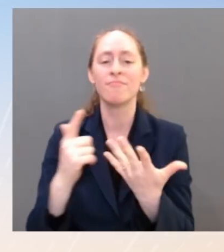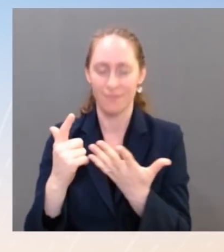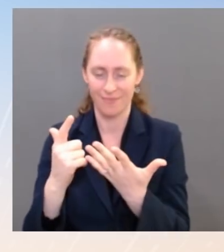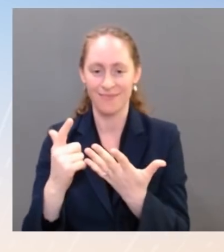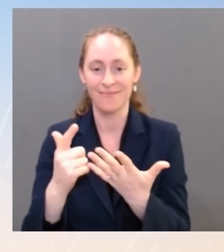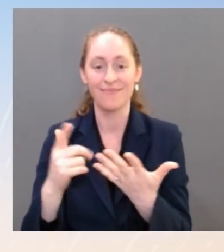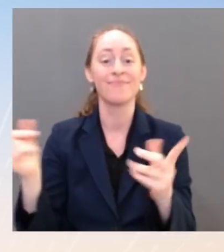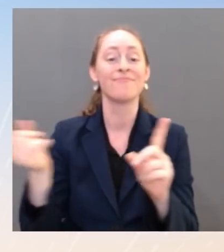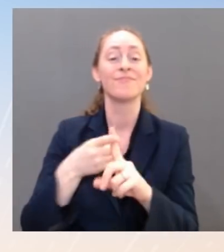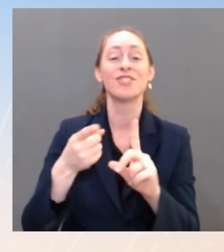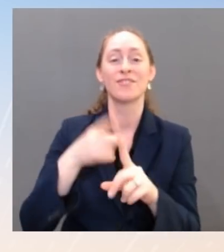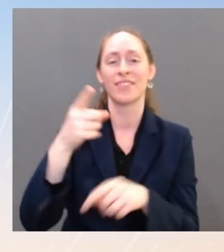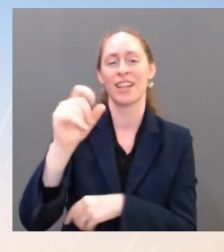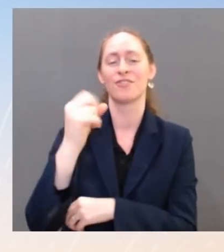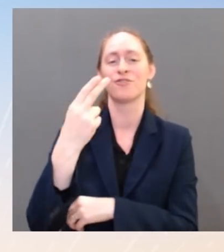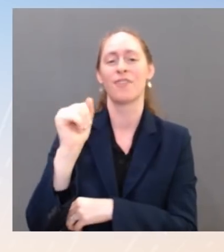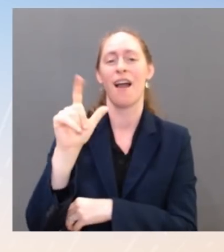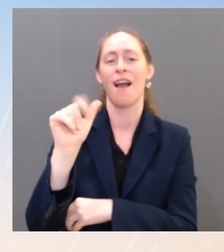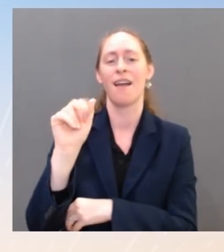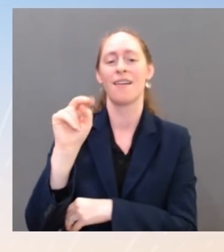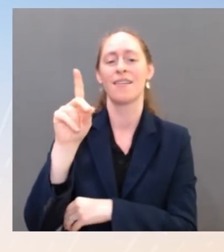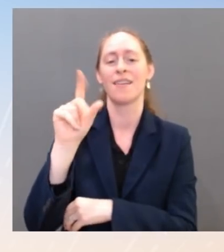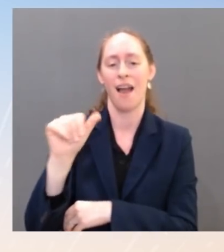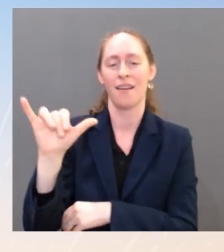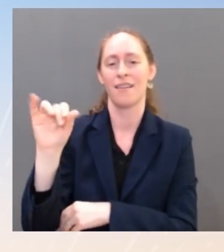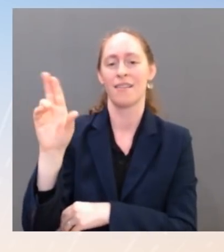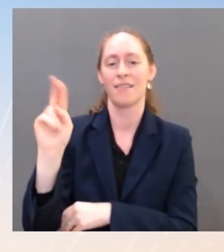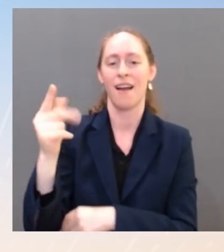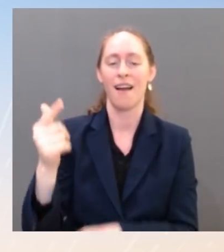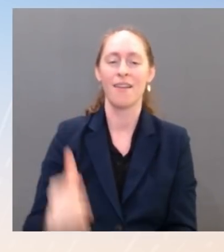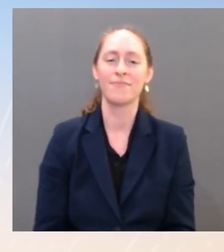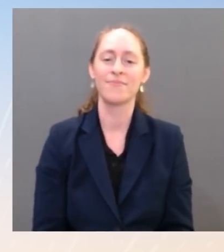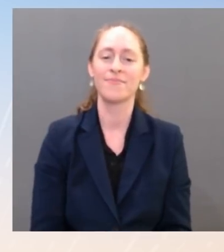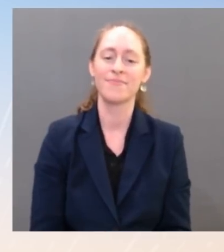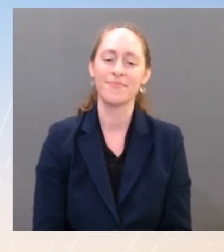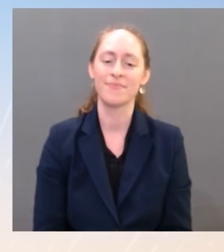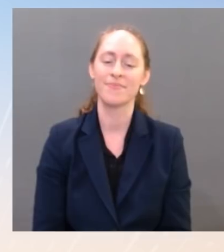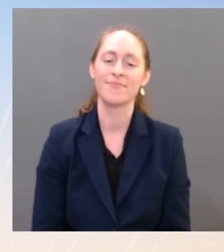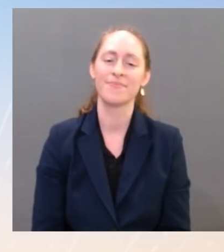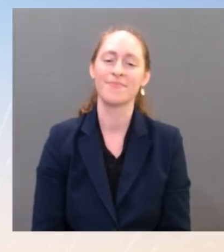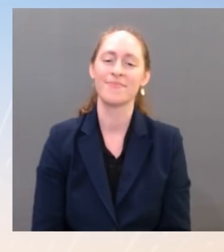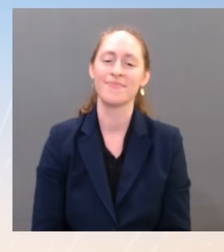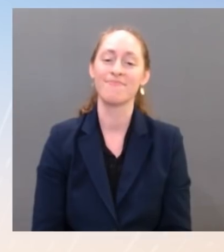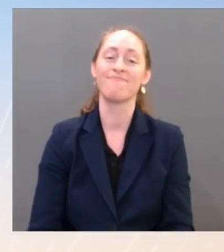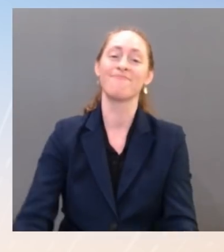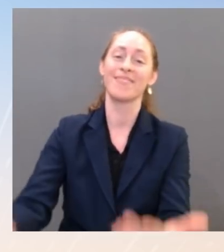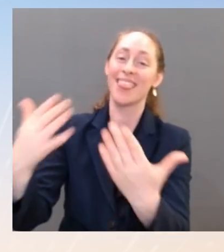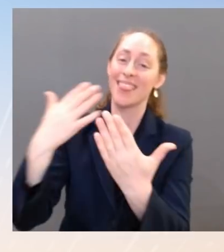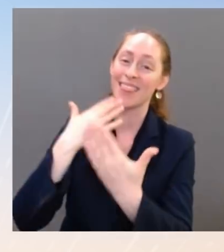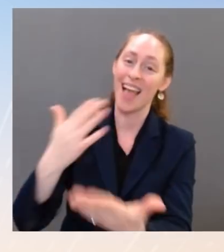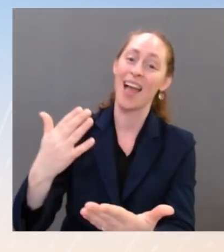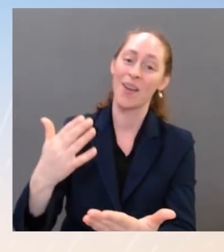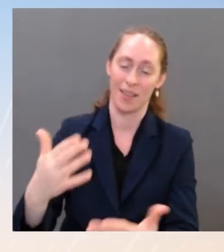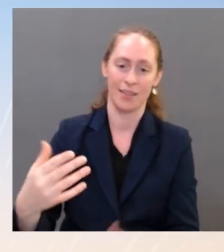Director Young: Thanks, Mitch. I like to say what we do it OMB is kind of the back end of the projects. You will hear from the secretaries,